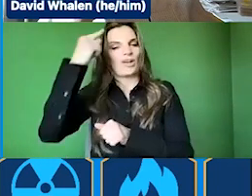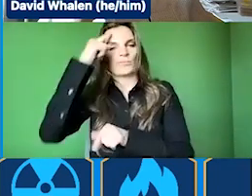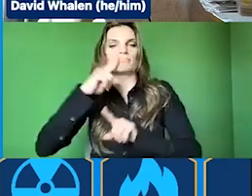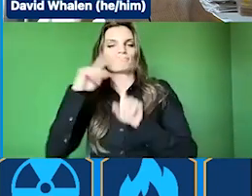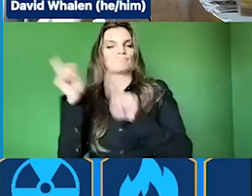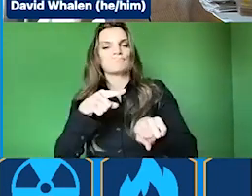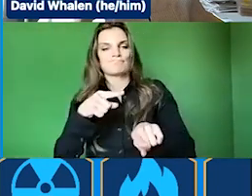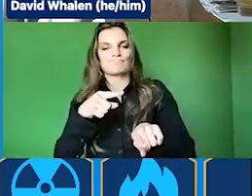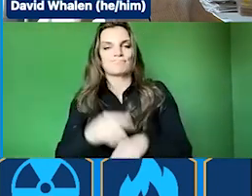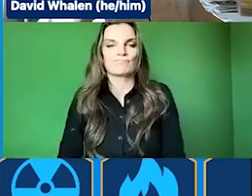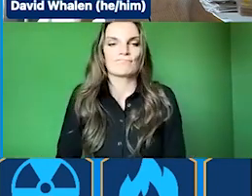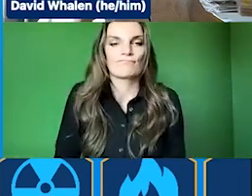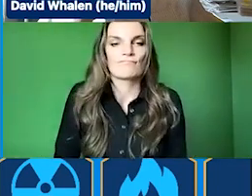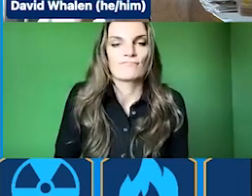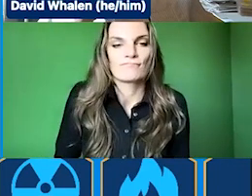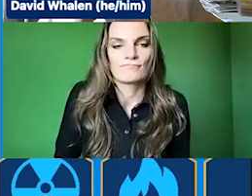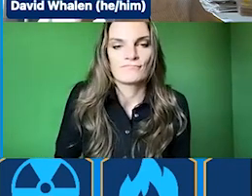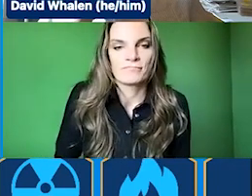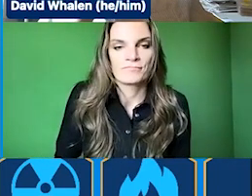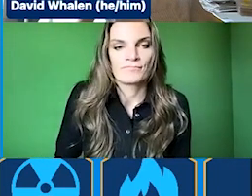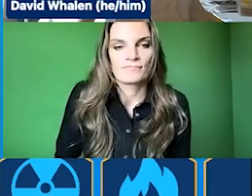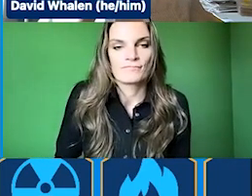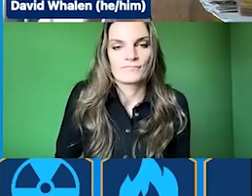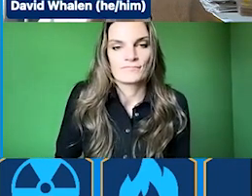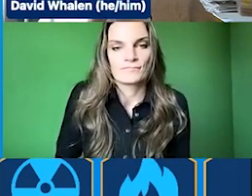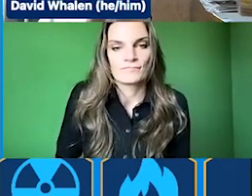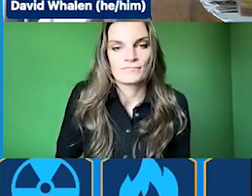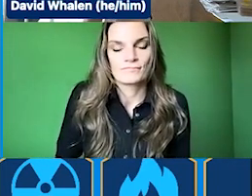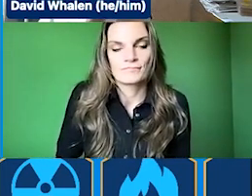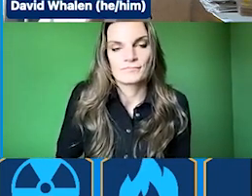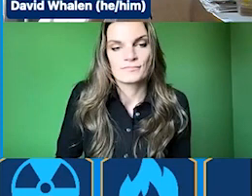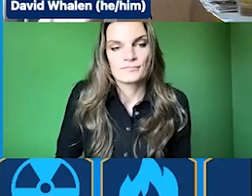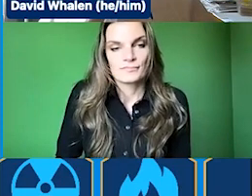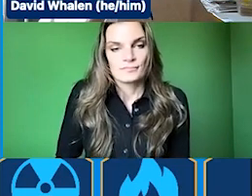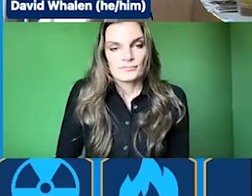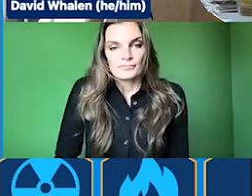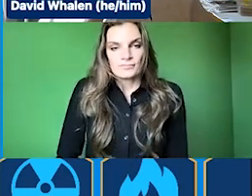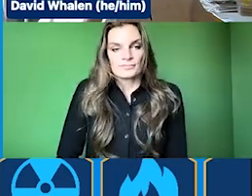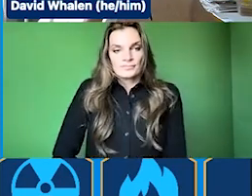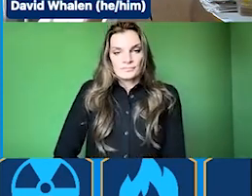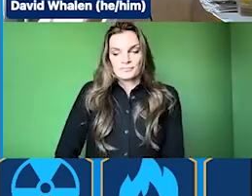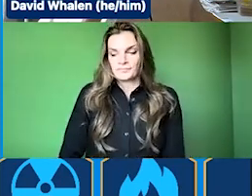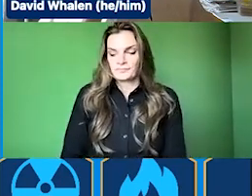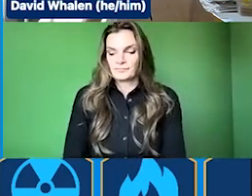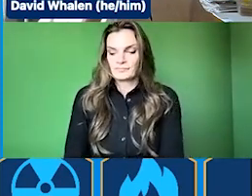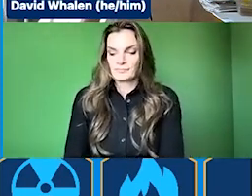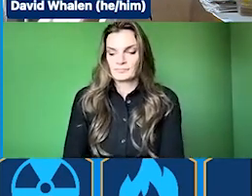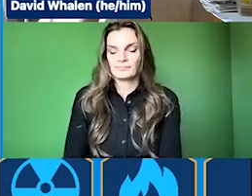All right, so this graphic is also taken from, well, I created it. But it's based on